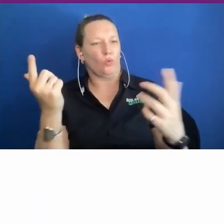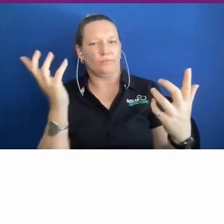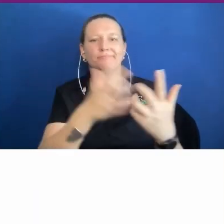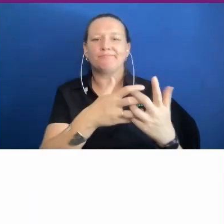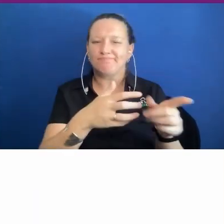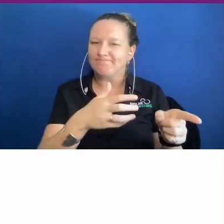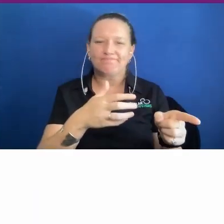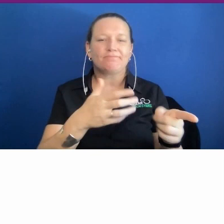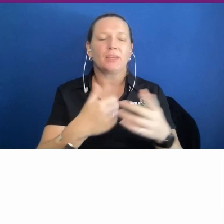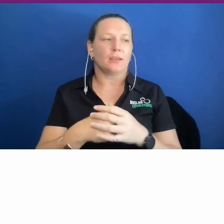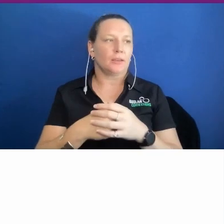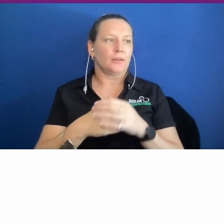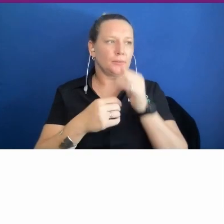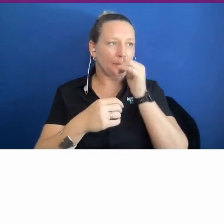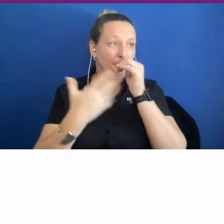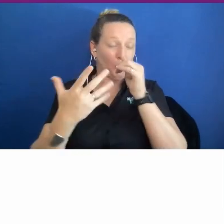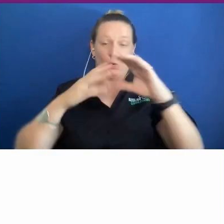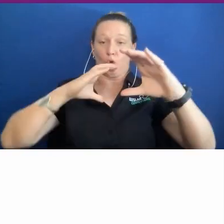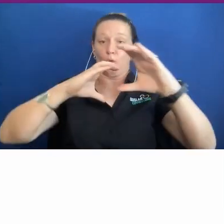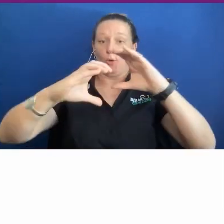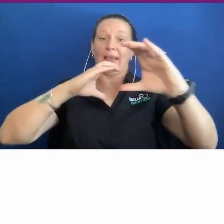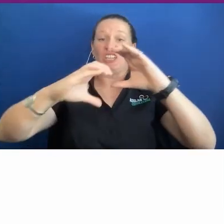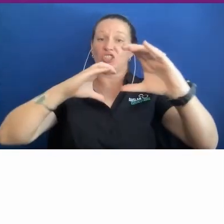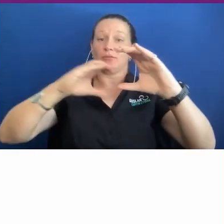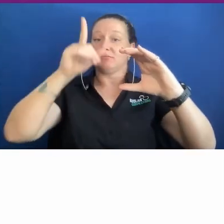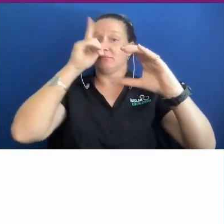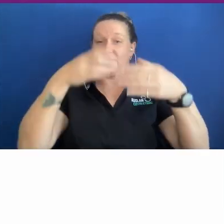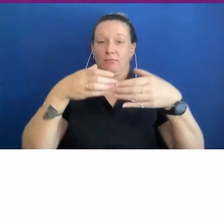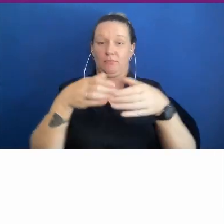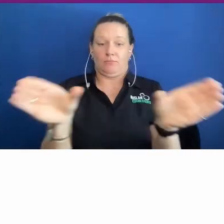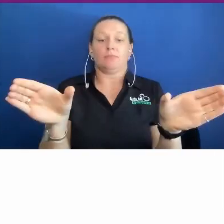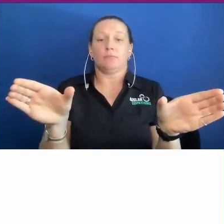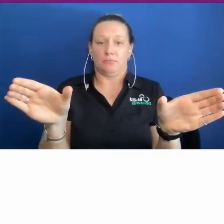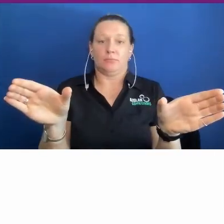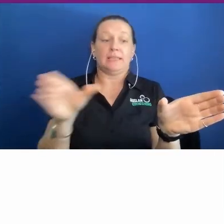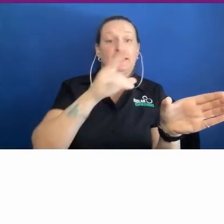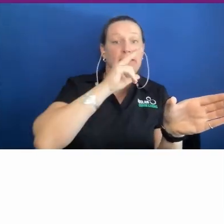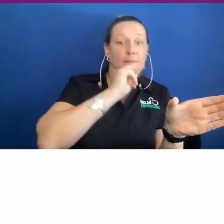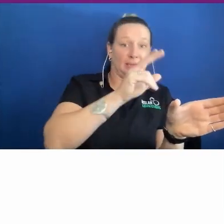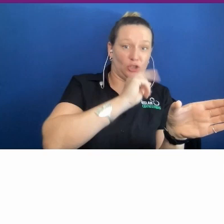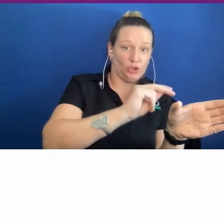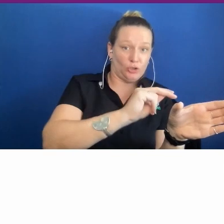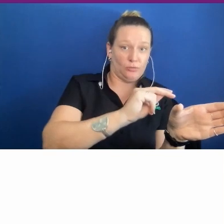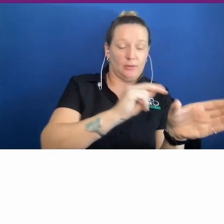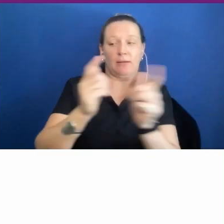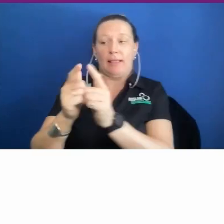can divide communication into two distinct areas, speech and language. Speech being the perception